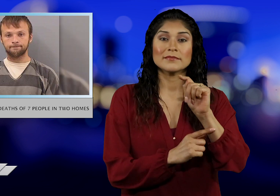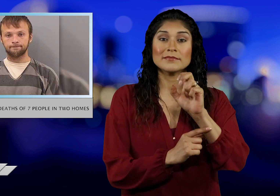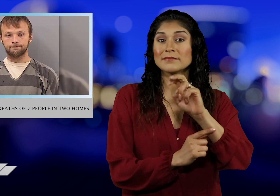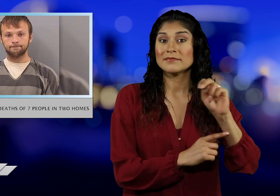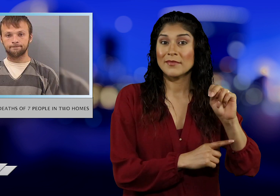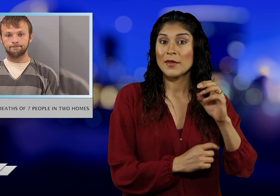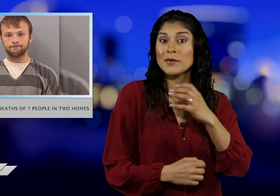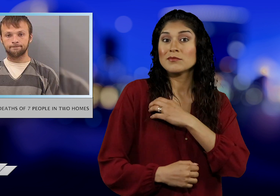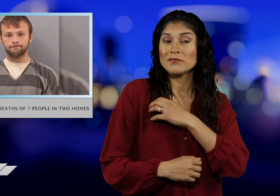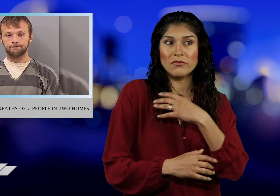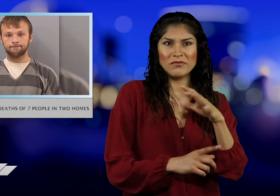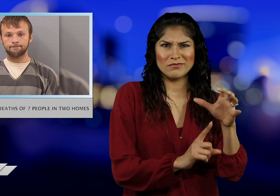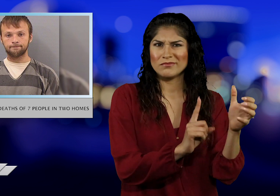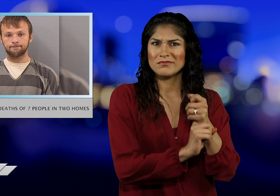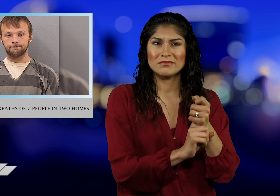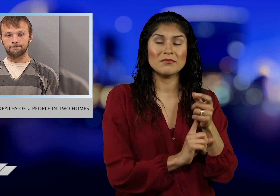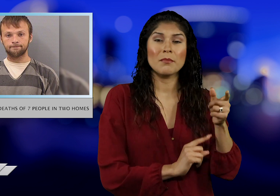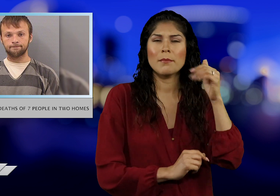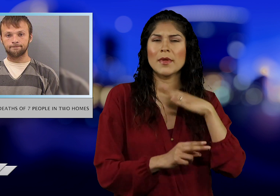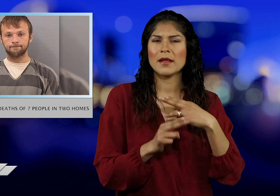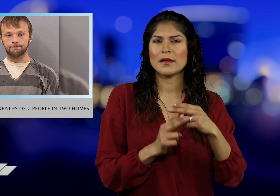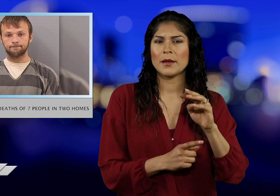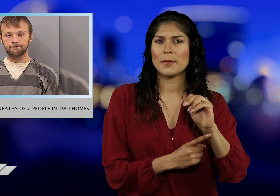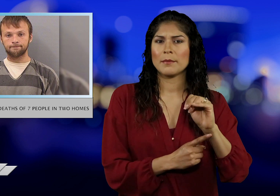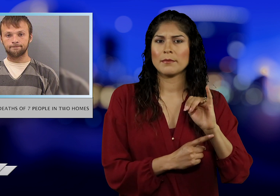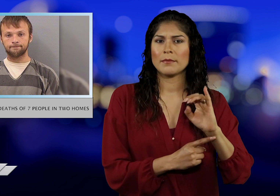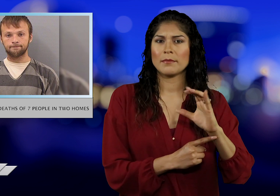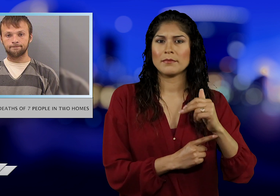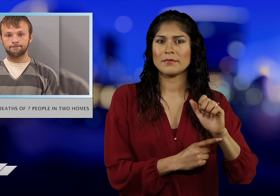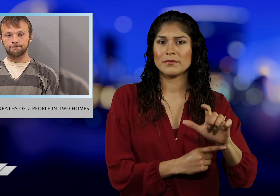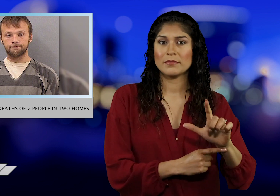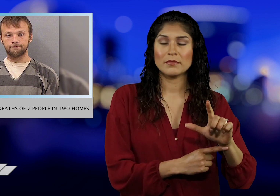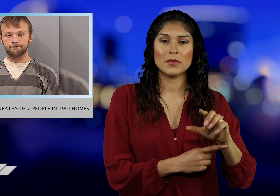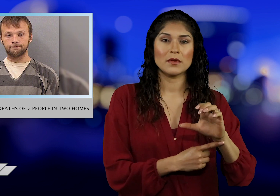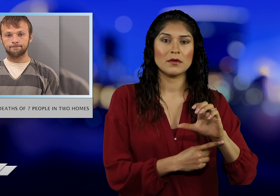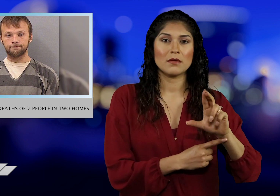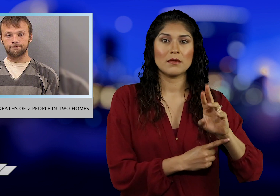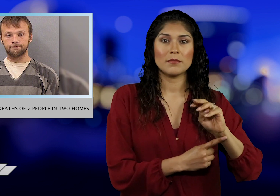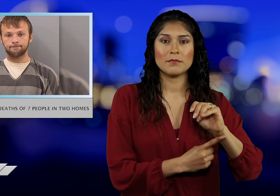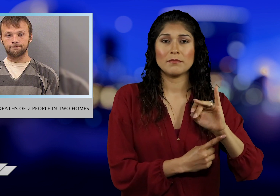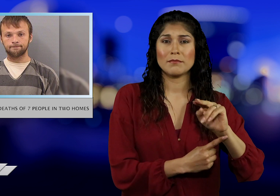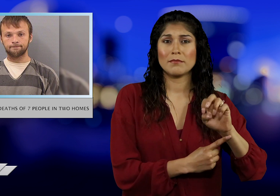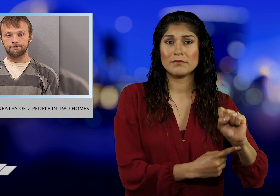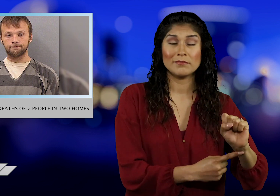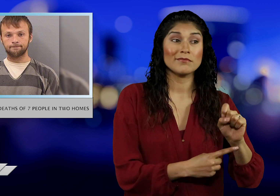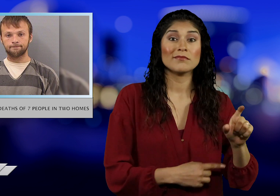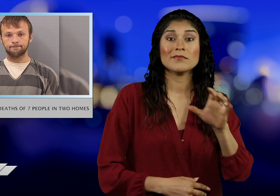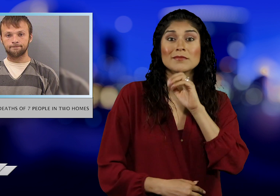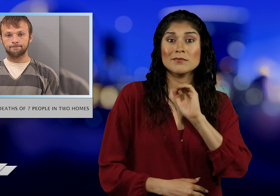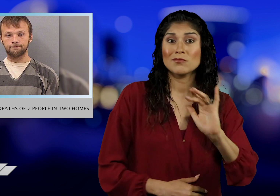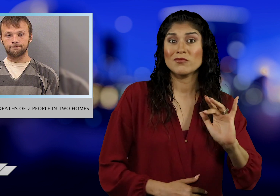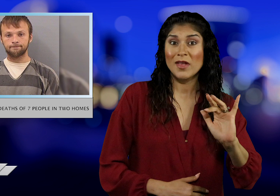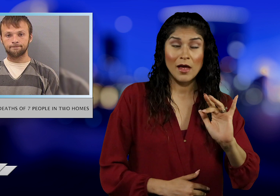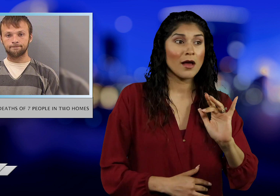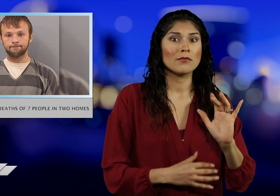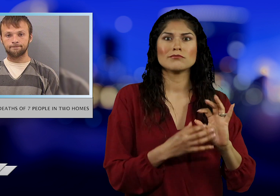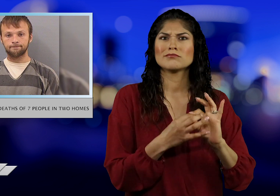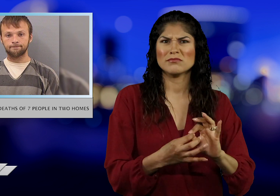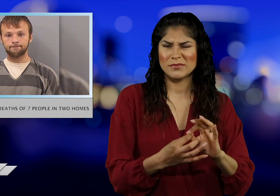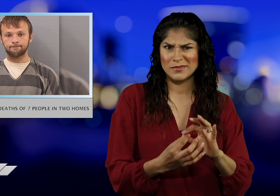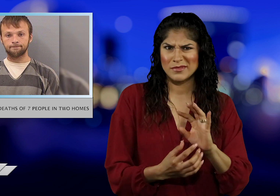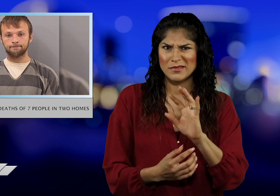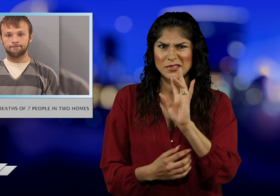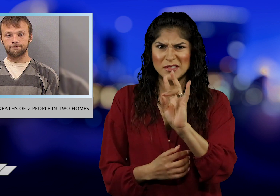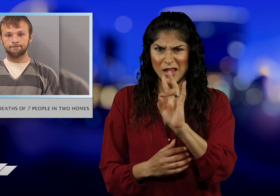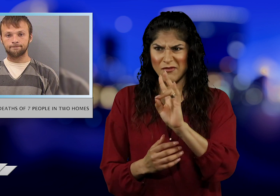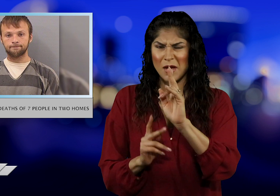Police in Tennessee arrested 25-year-old Michael Cummins in connection with the deaths of seven